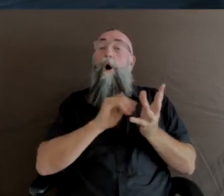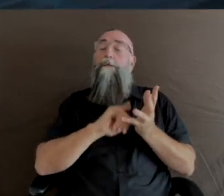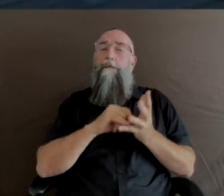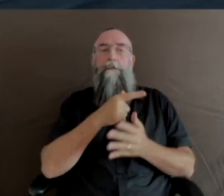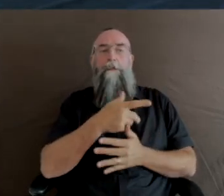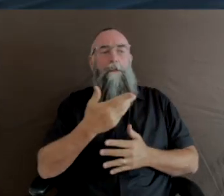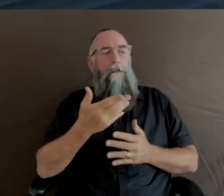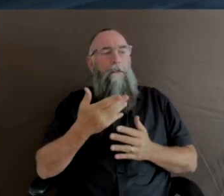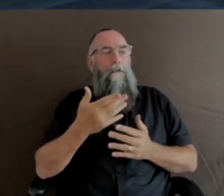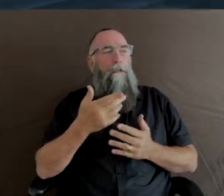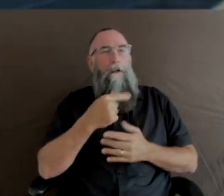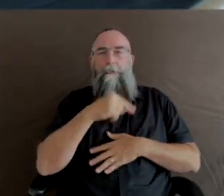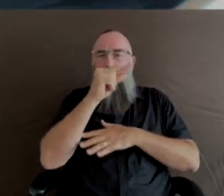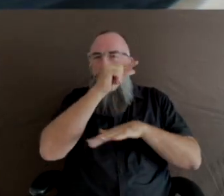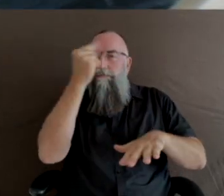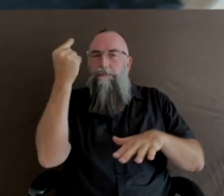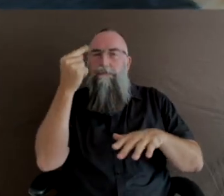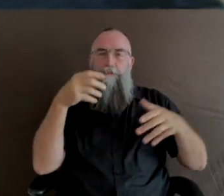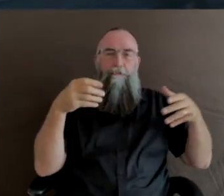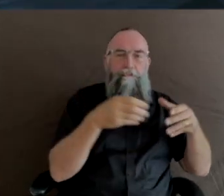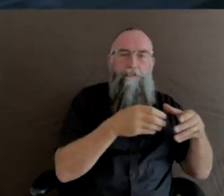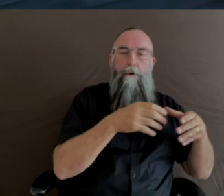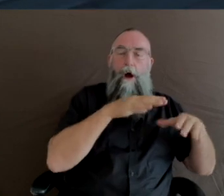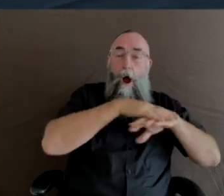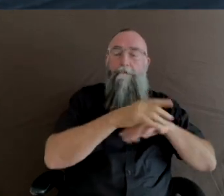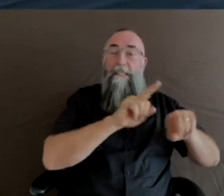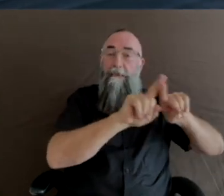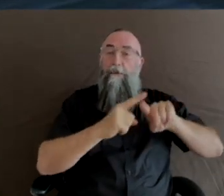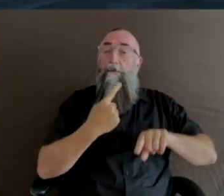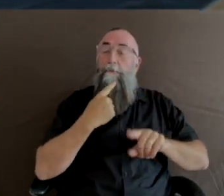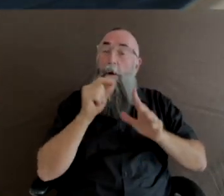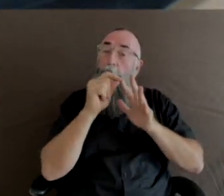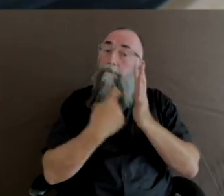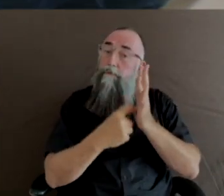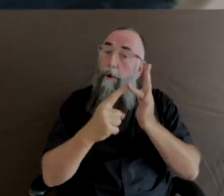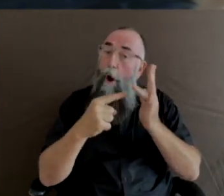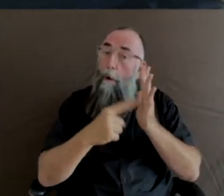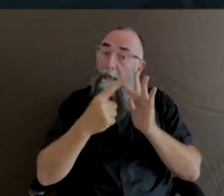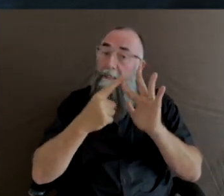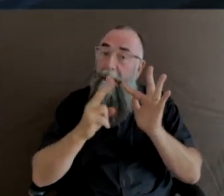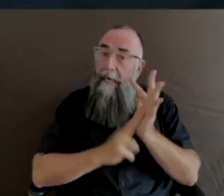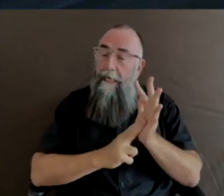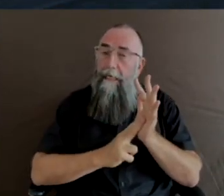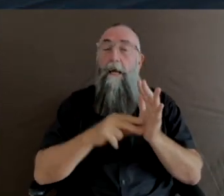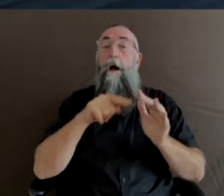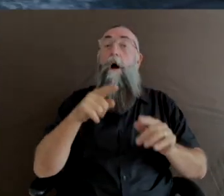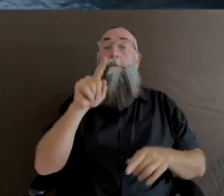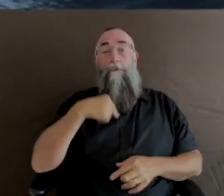look at alternative forms of protein in response to the World Health Organisation's